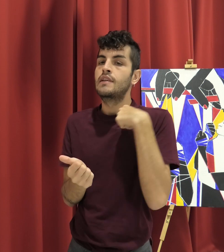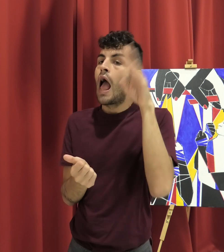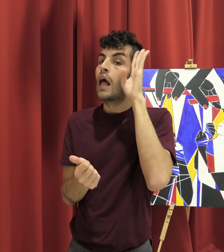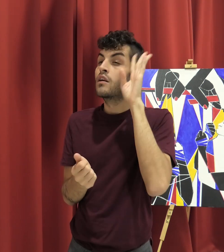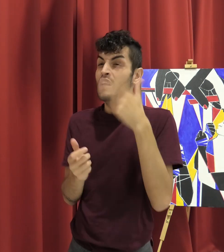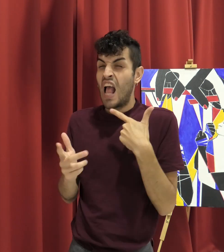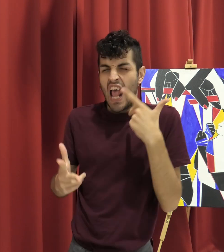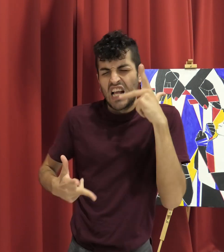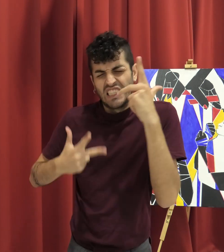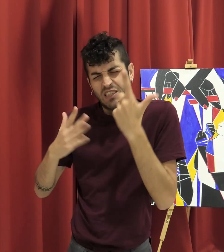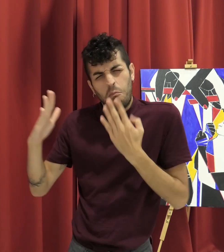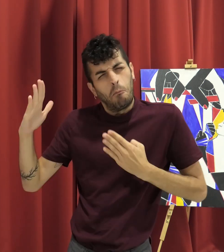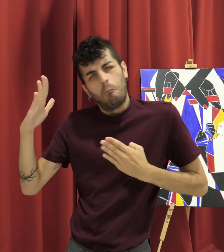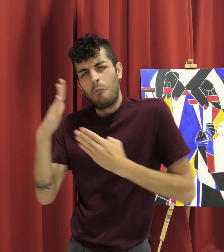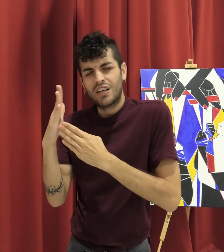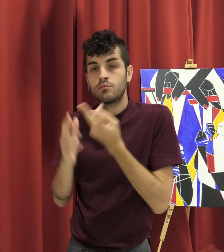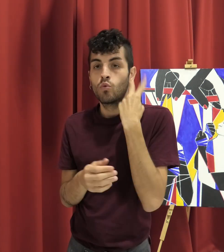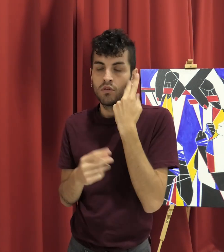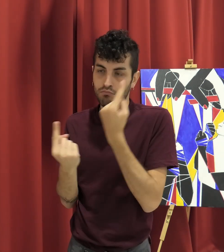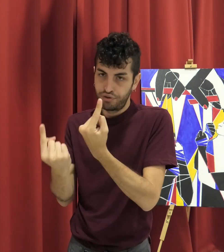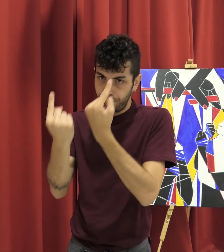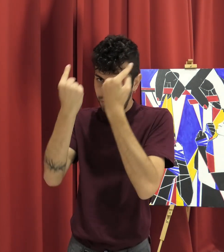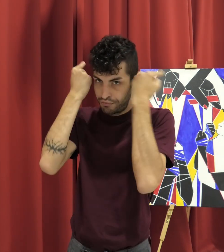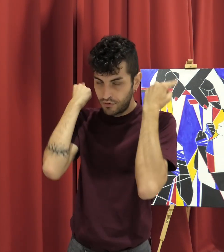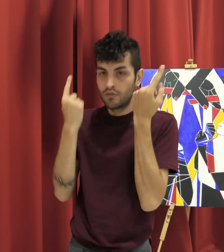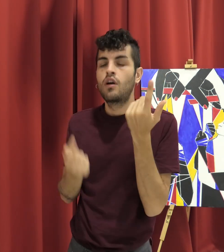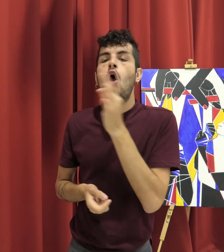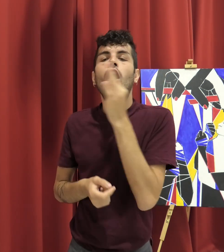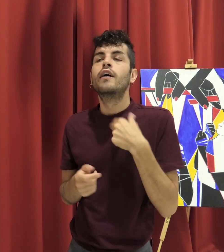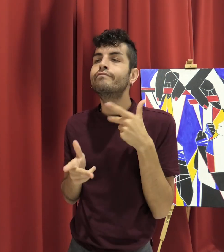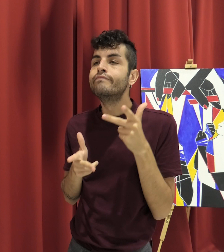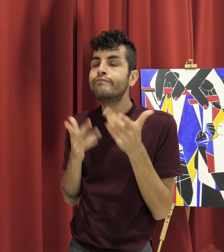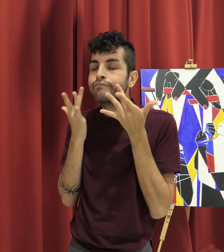and in the latter case I have to be careful not to sign too fast or I risk the performance not being understood